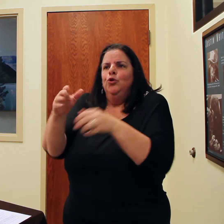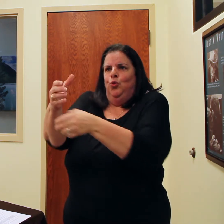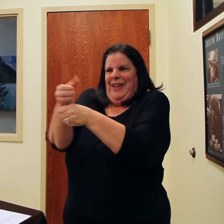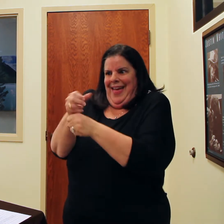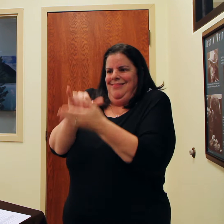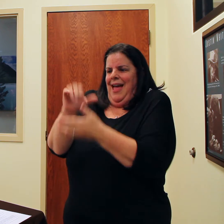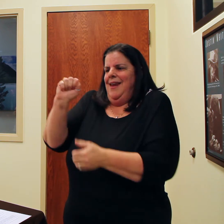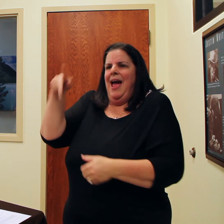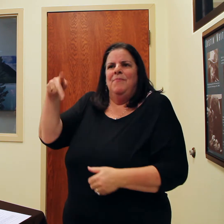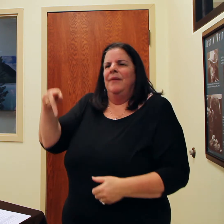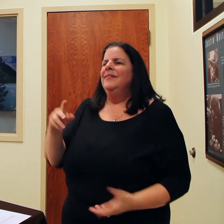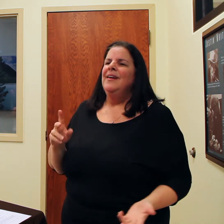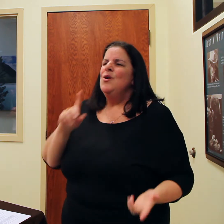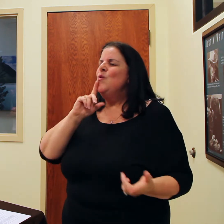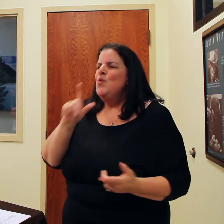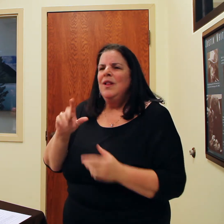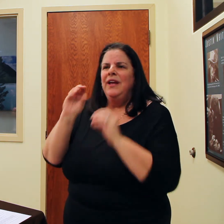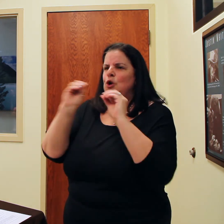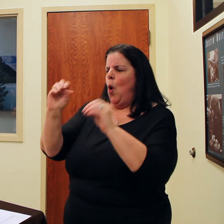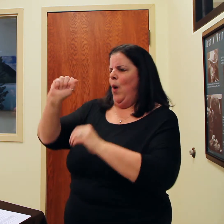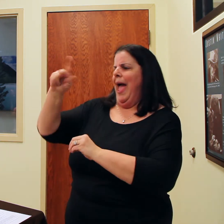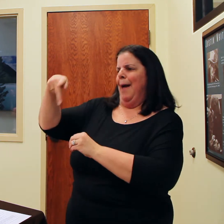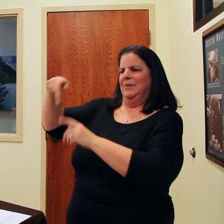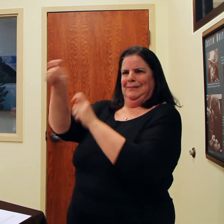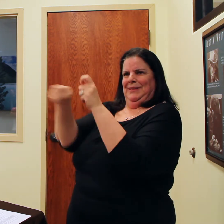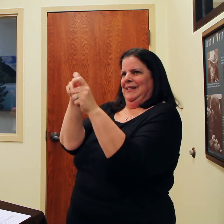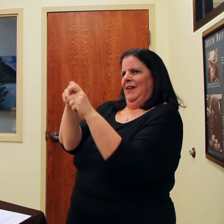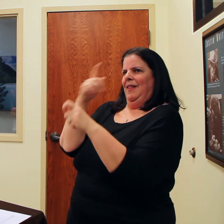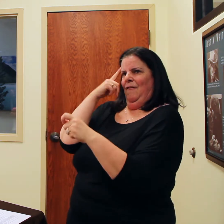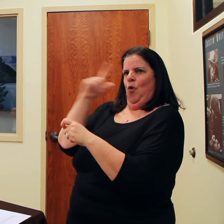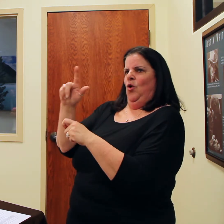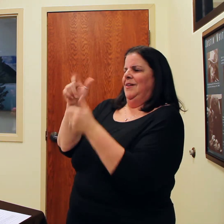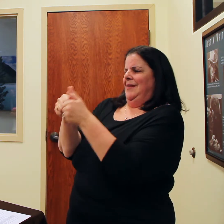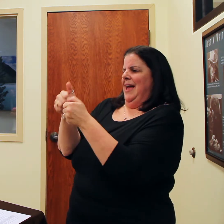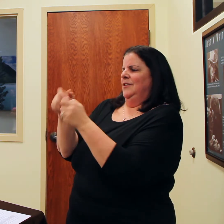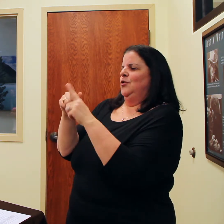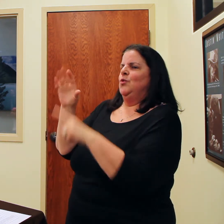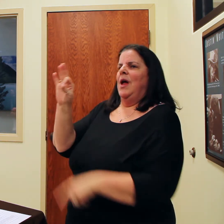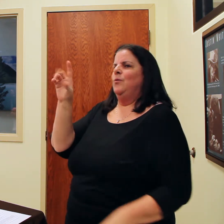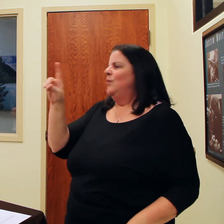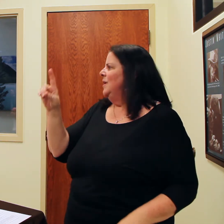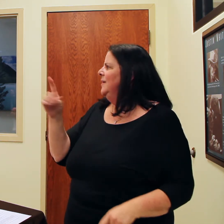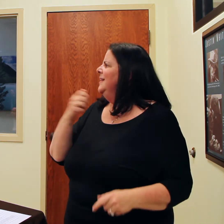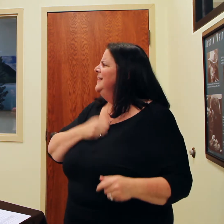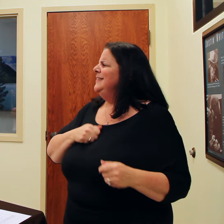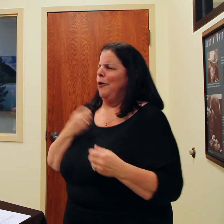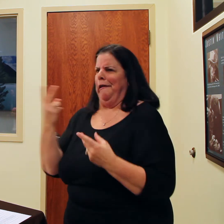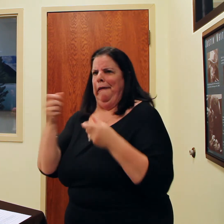[Ben] There is no app for text to 911. Sorry, this two microphone thing is messing me up.